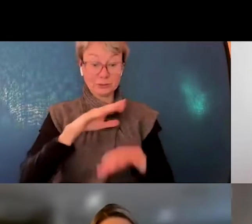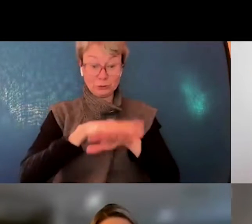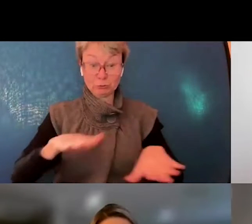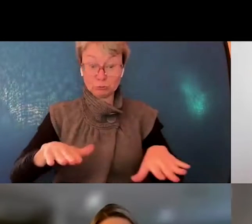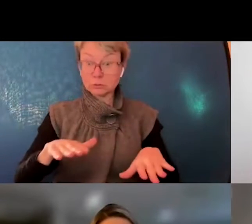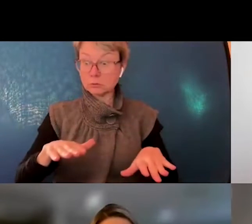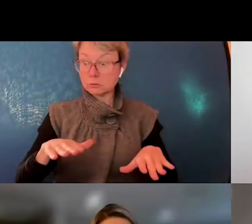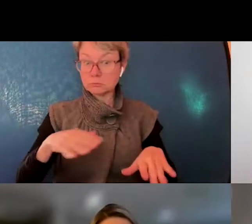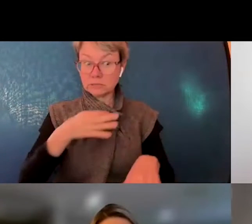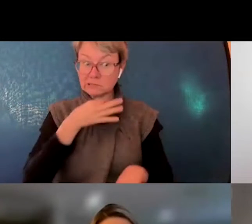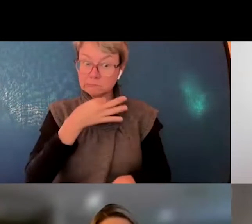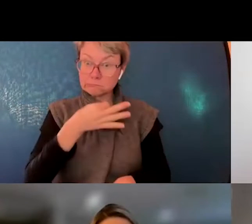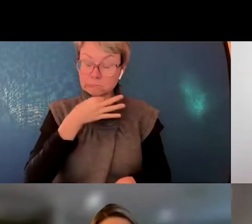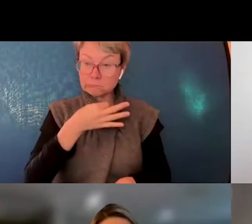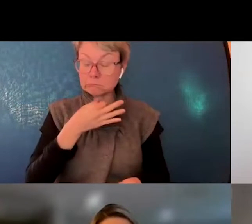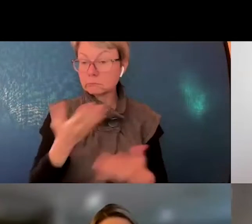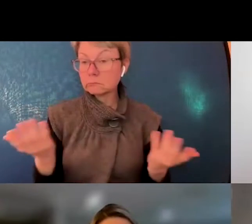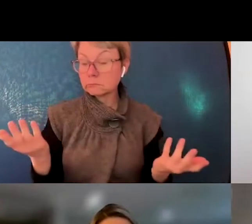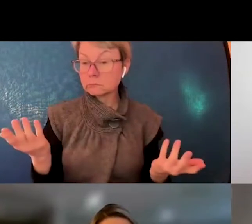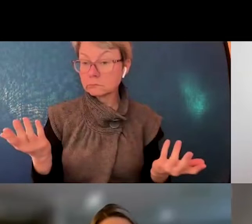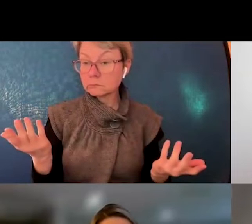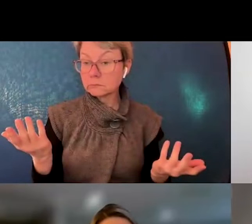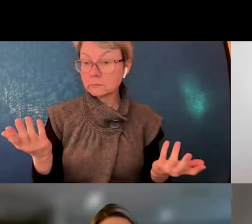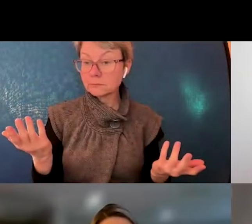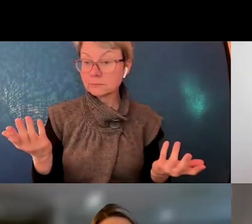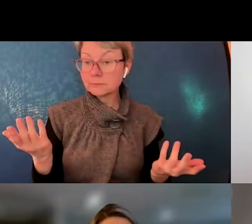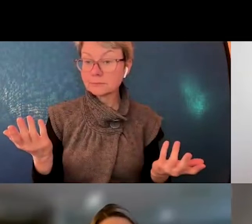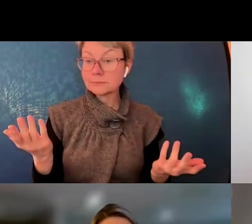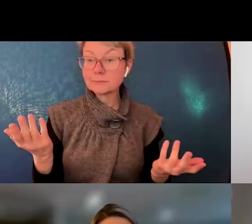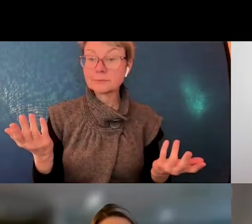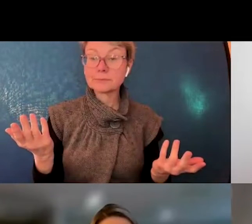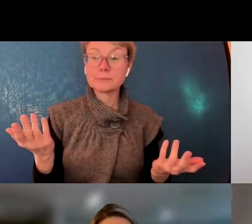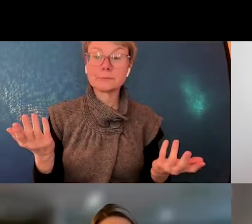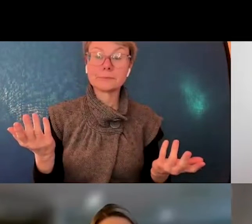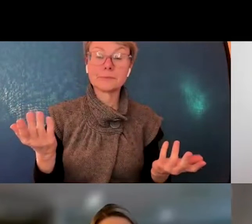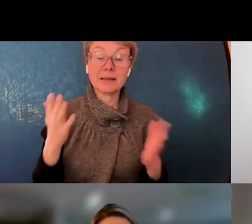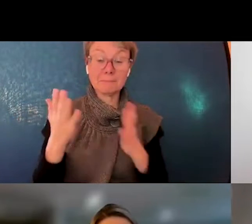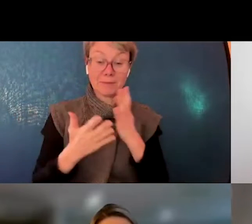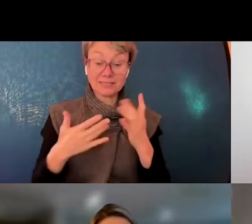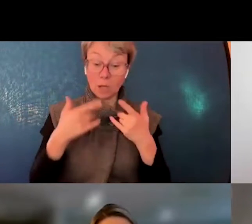class of people in this state um and so that we not only represent present children in courts but